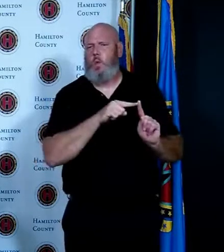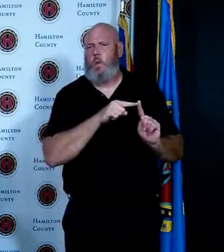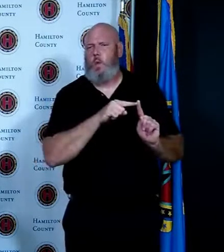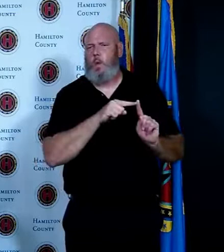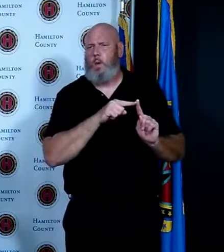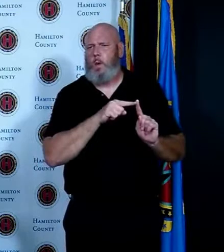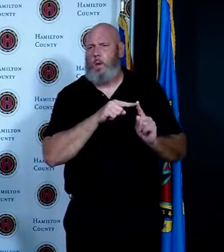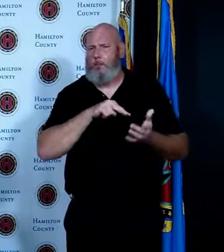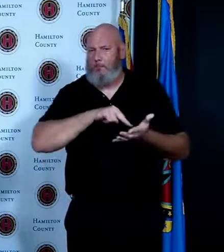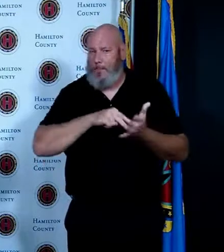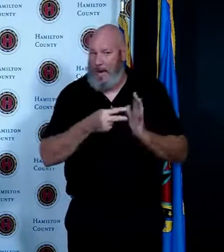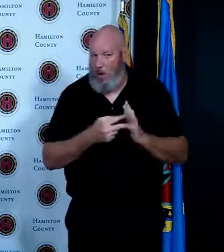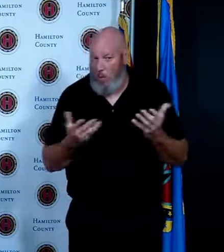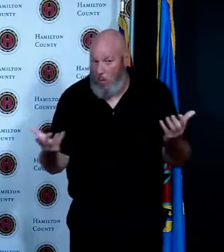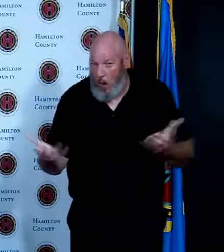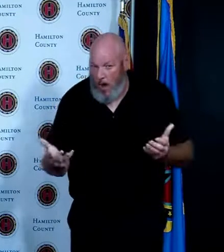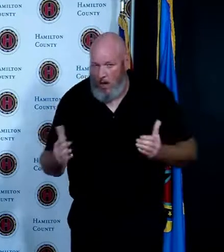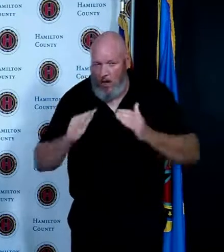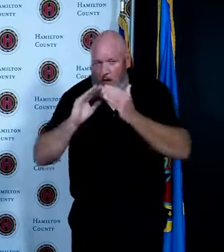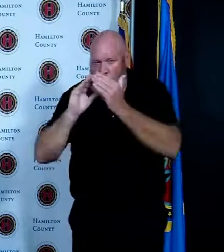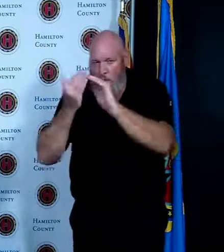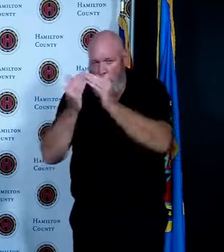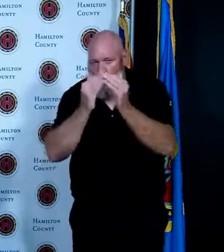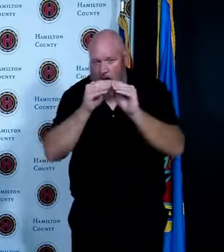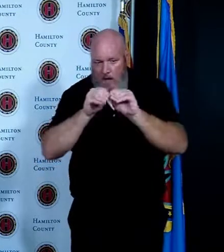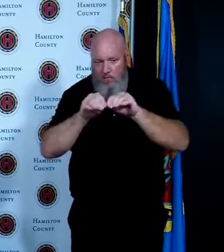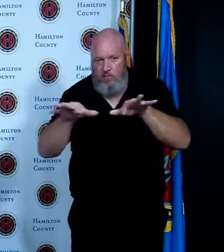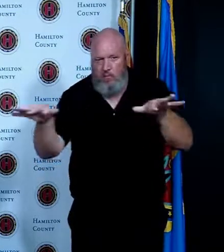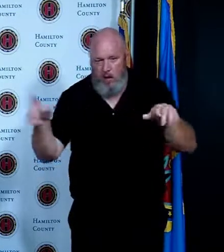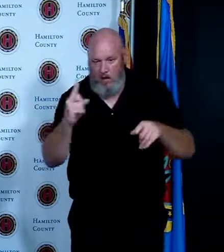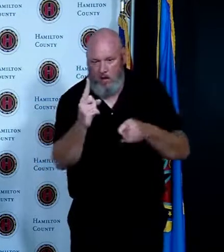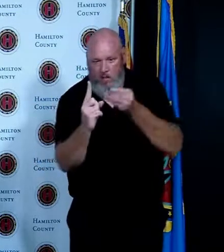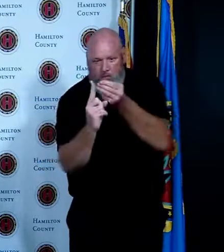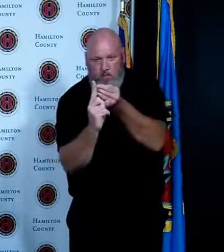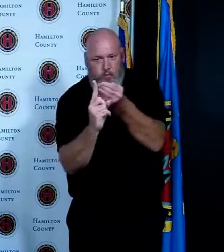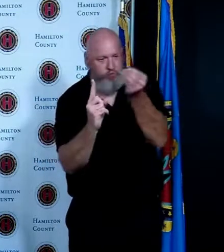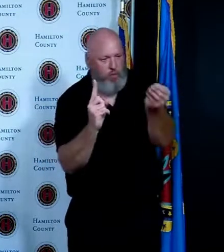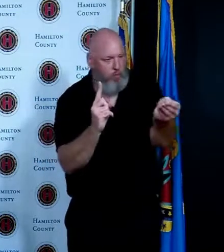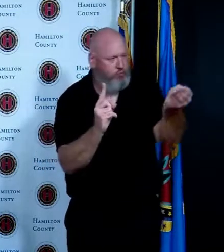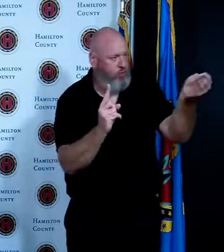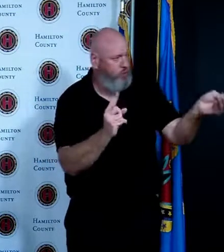cases as a result of it just being around within the community and then the